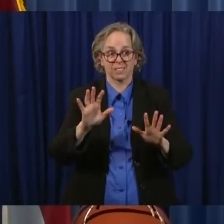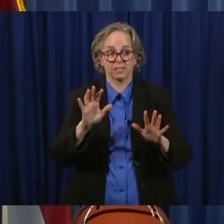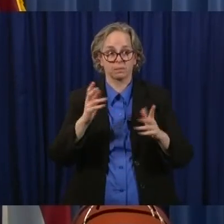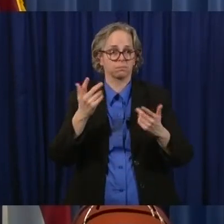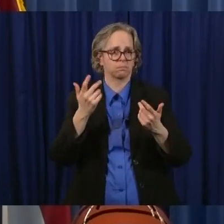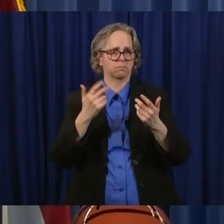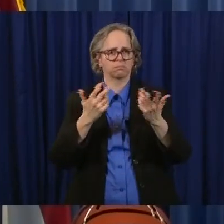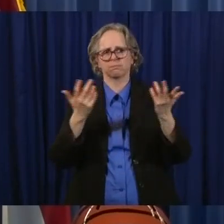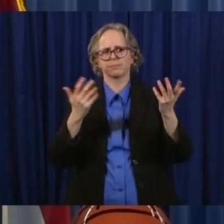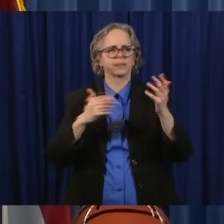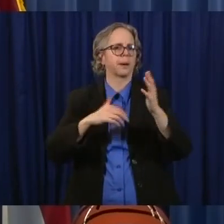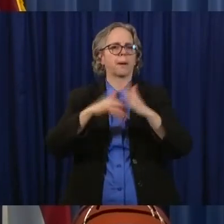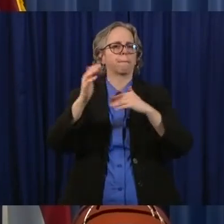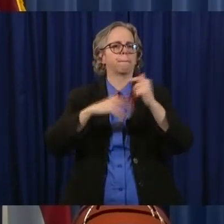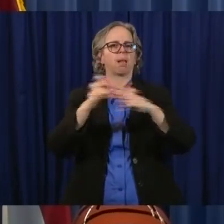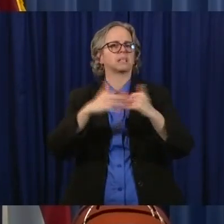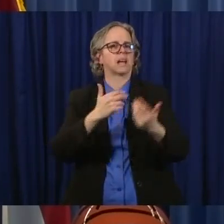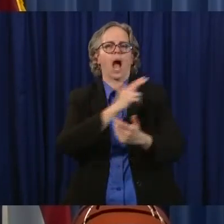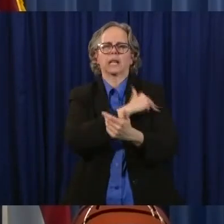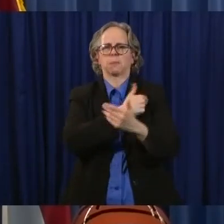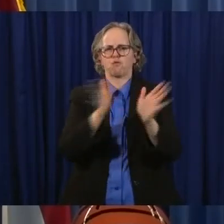YEP, SO THIS SIMULATION WAS A